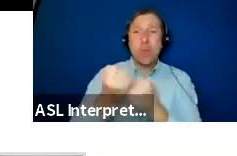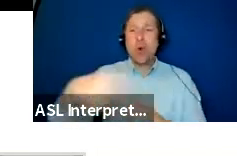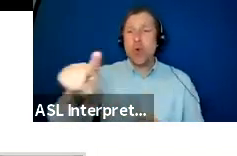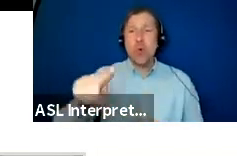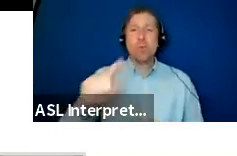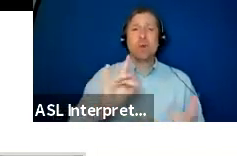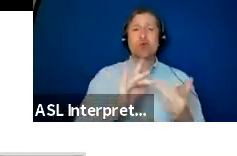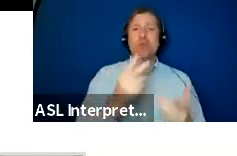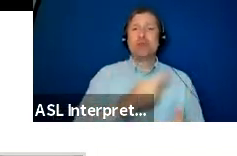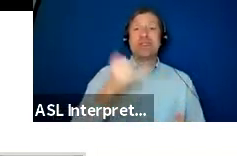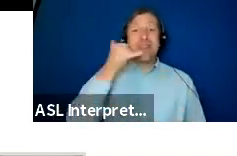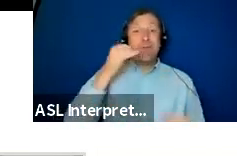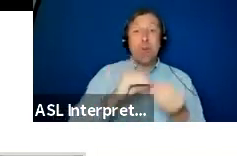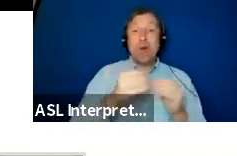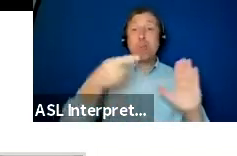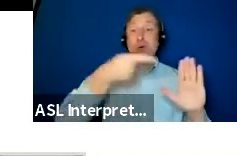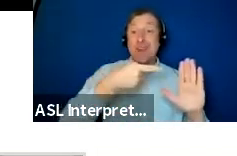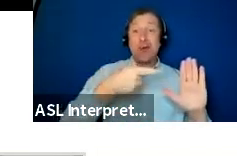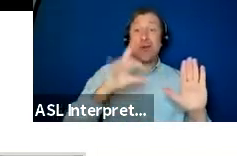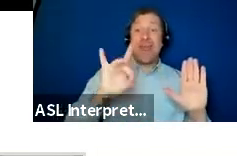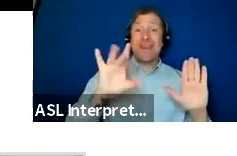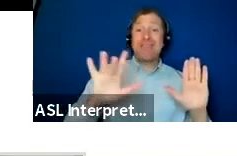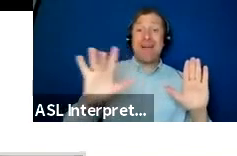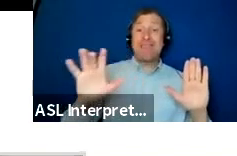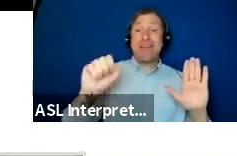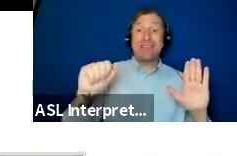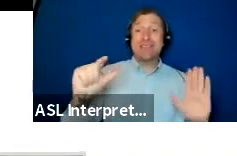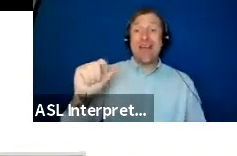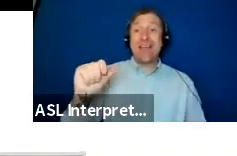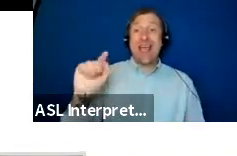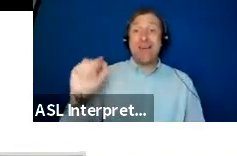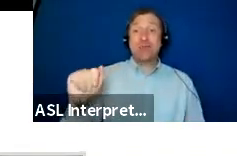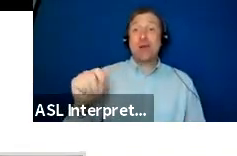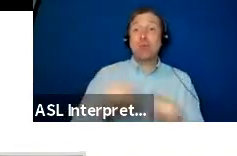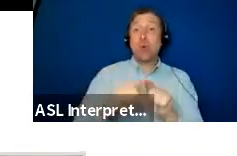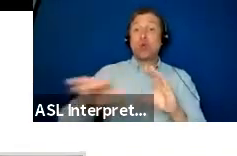You can reach us at the phone number listed here. (855) SAG-AFTRA. You can also email us at info@sagaftra.org,